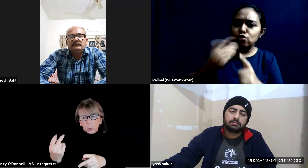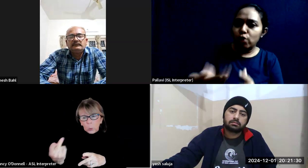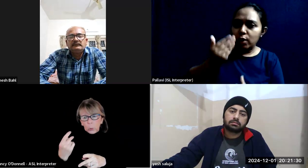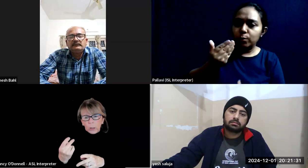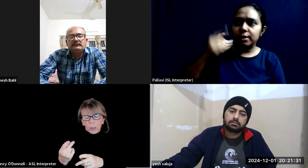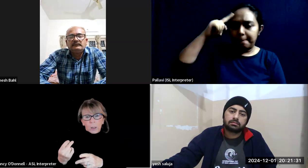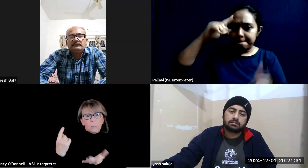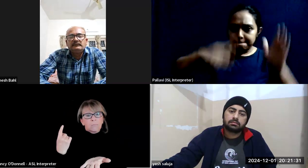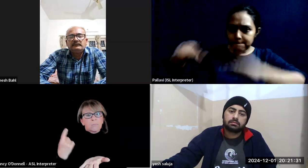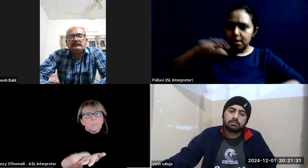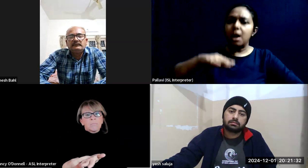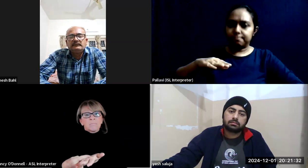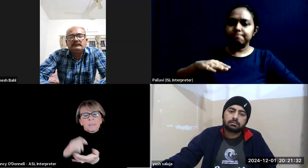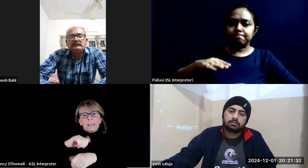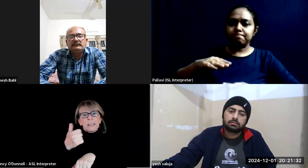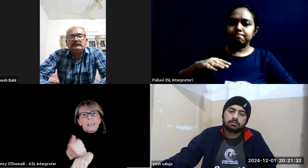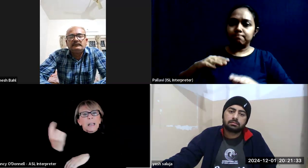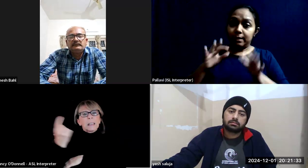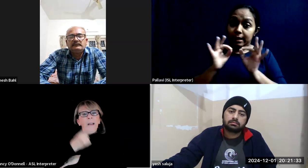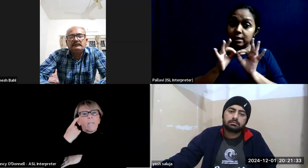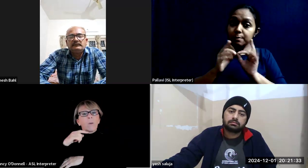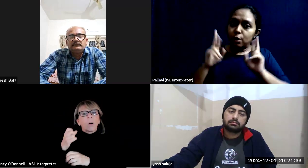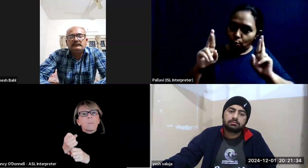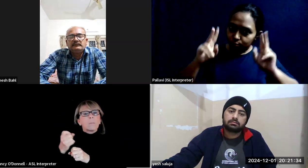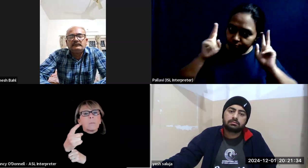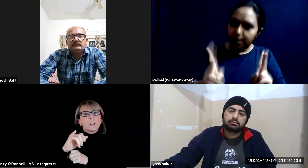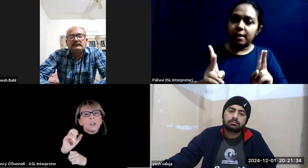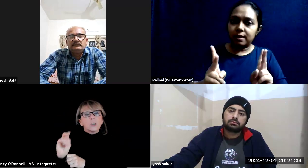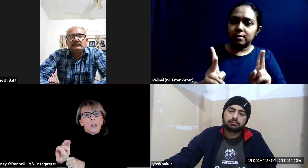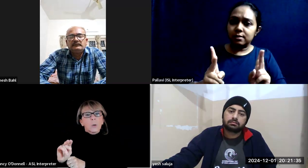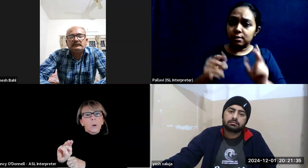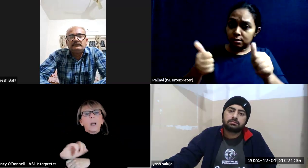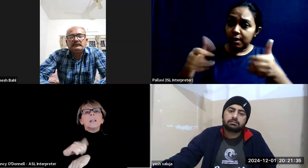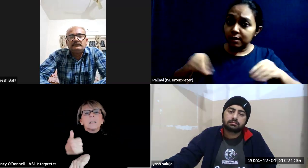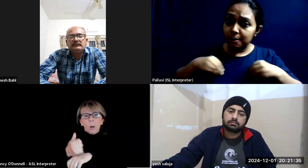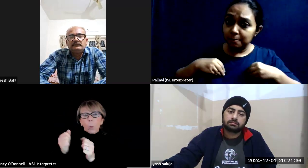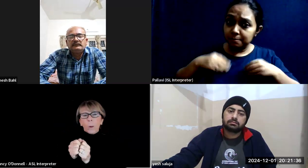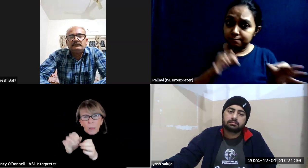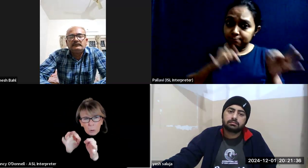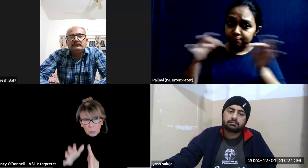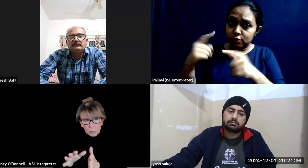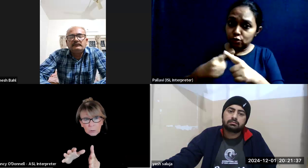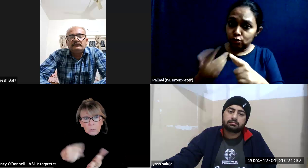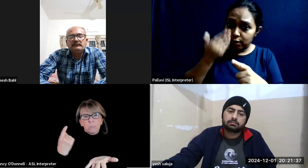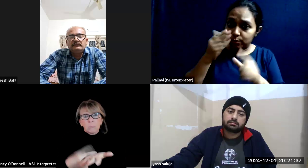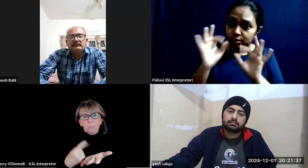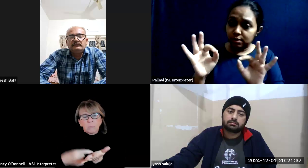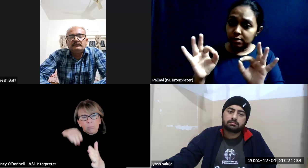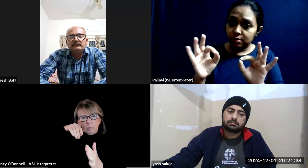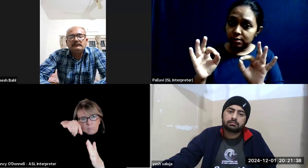And we'll make sure we have interpreters there. Is that acceptable?